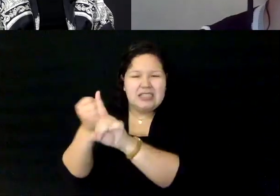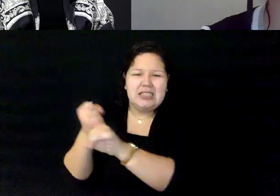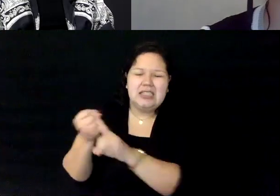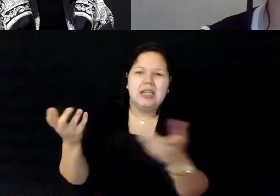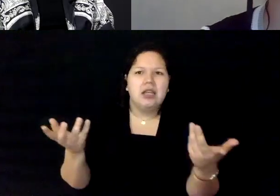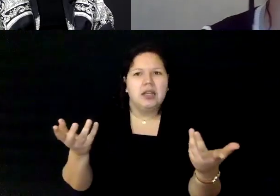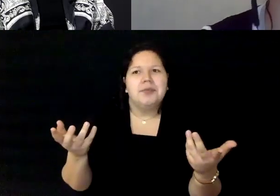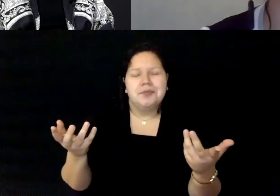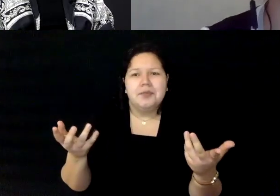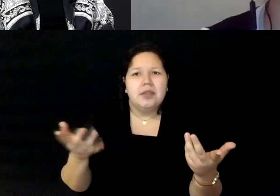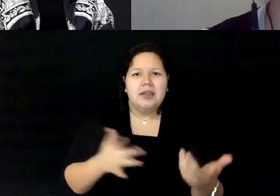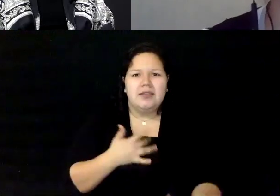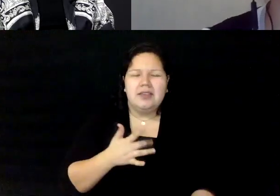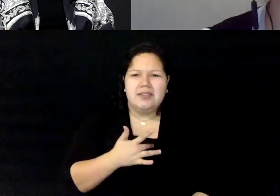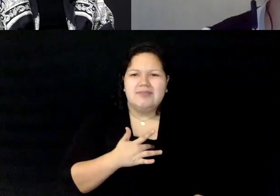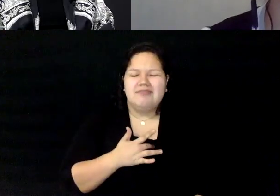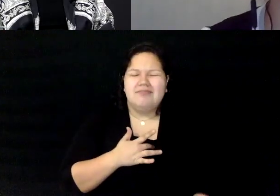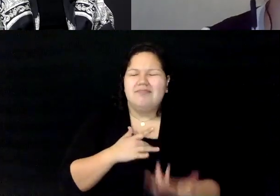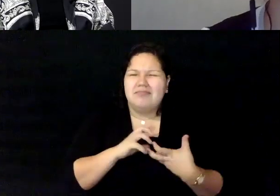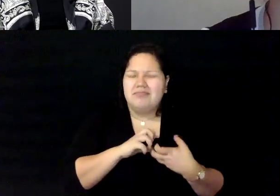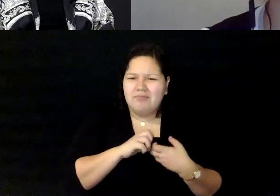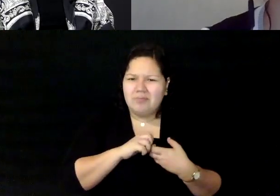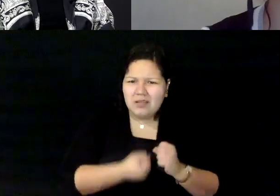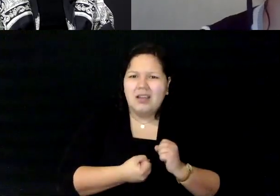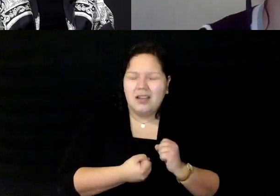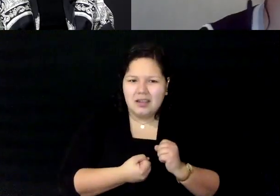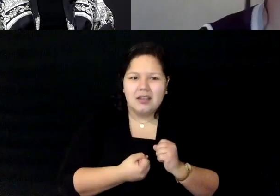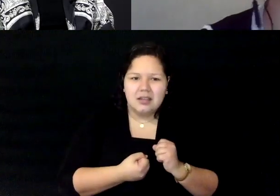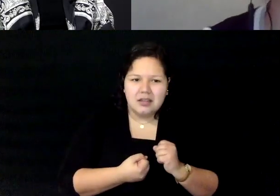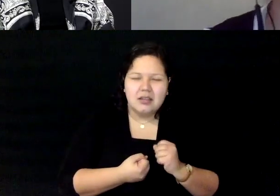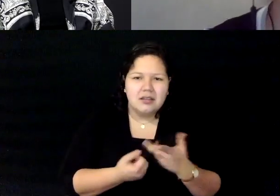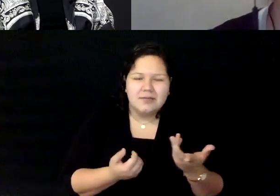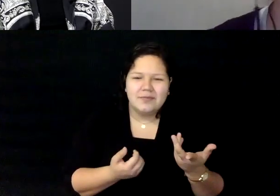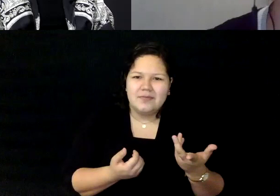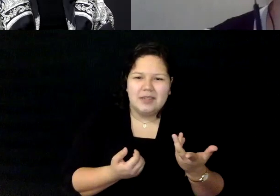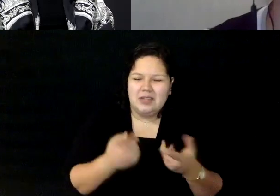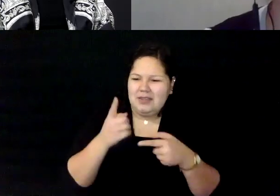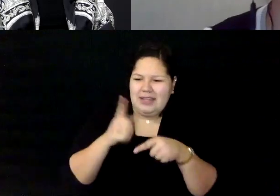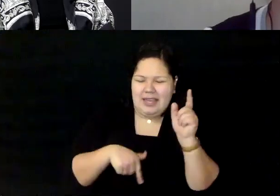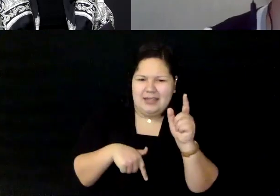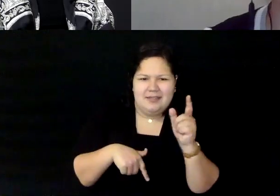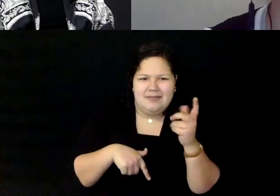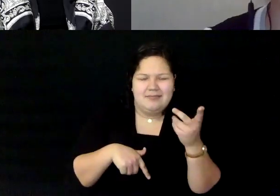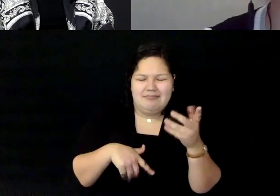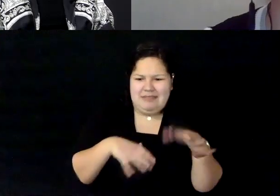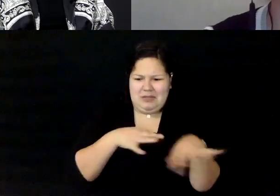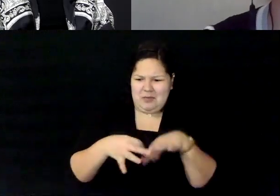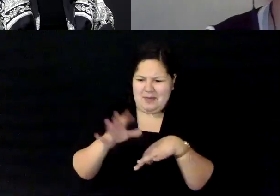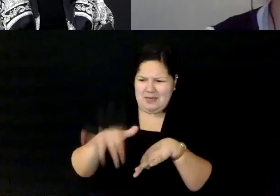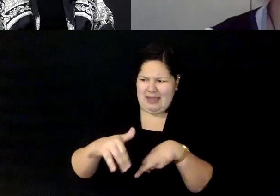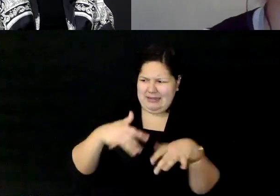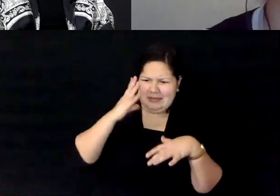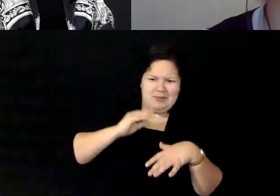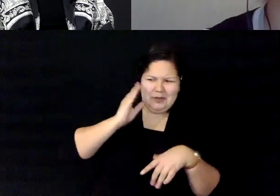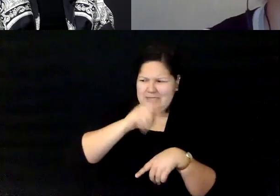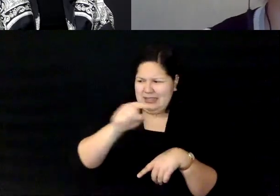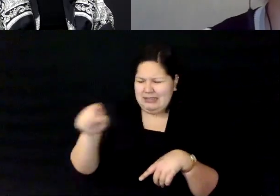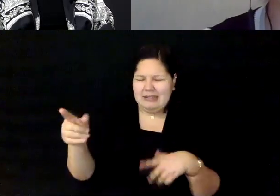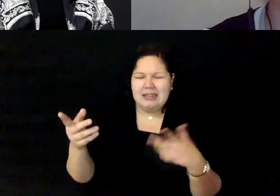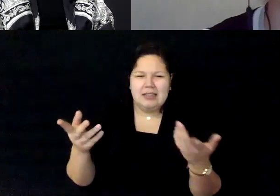feel like, heartbreaking doesn't begin to describe it, right? And I'm wondering too, like for you,